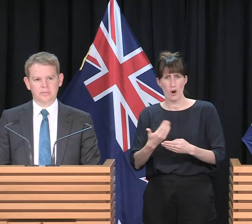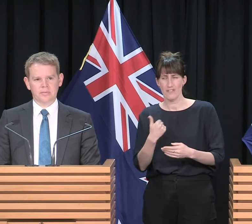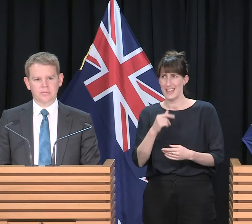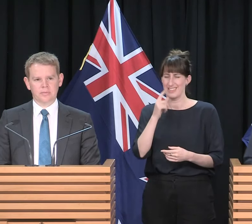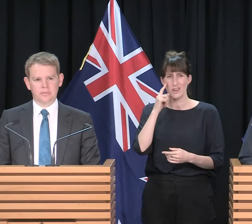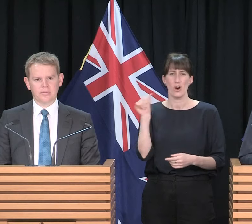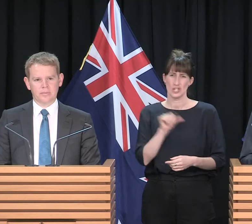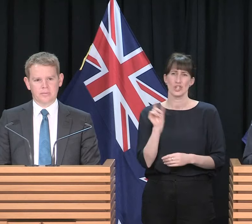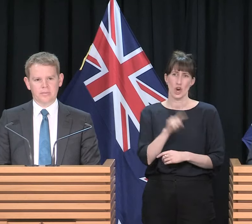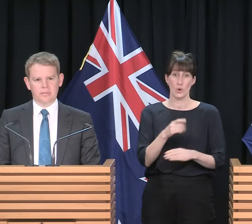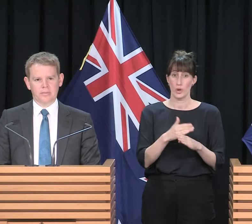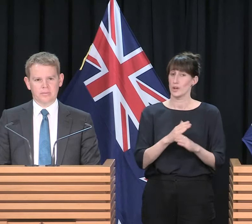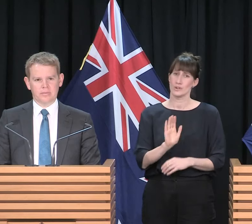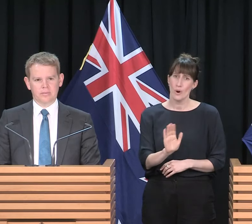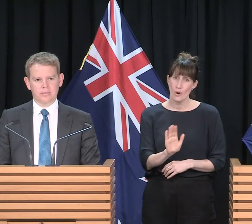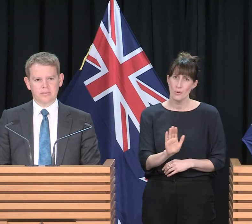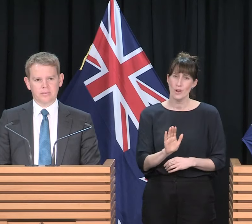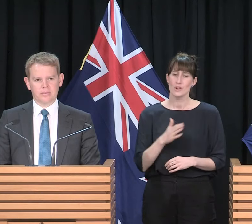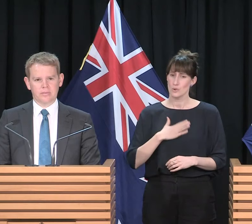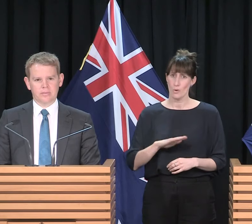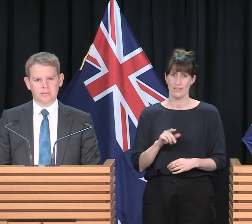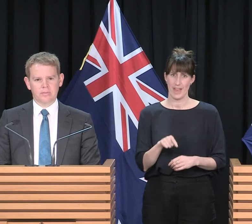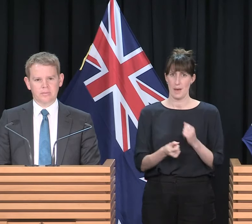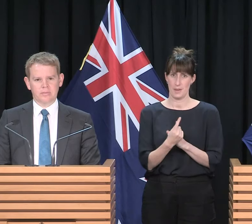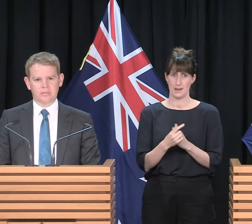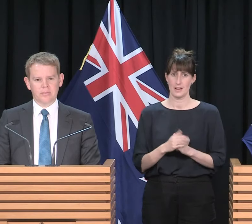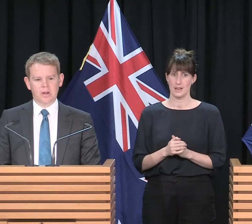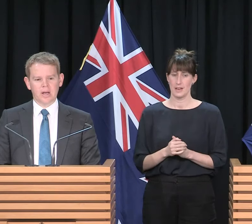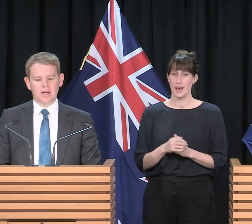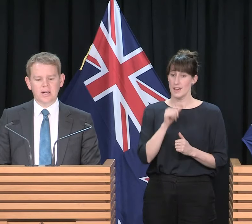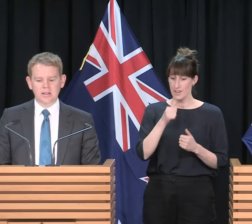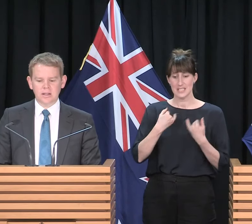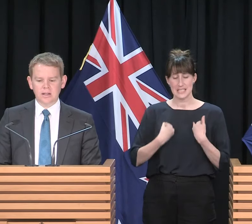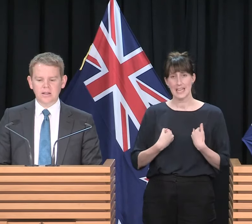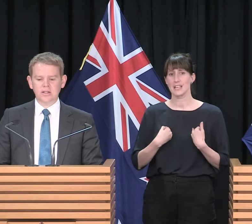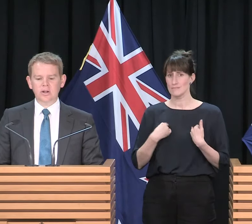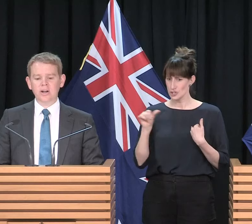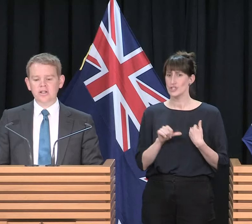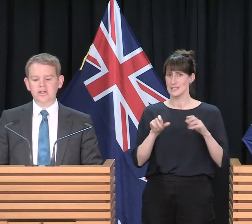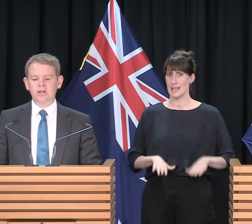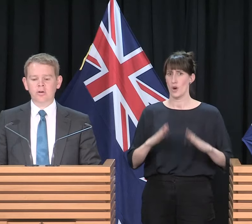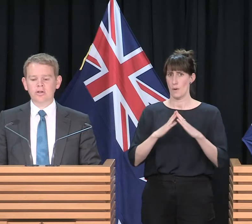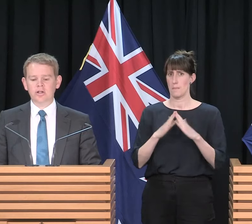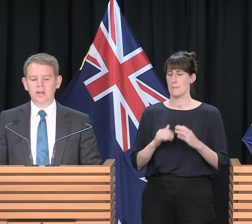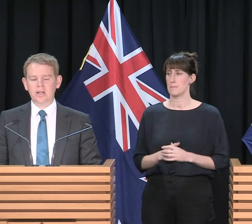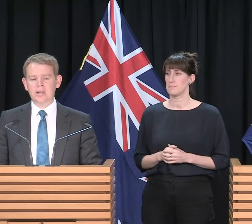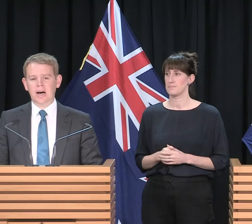please put them back and put them back in a prominent place, and the Ministry of Health will be getting in touch with businesses and